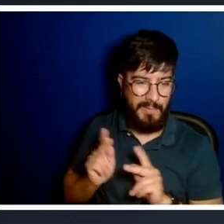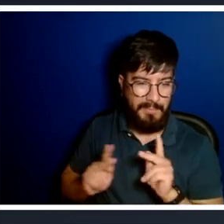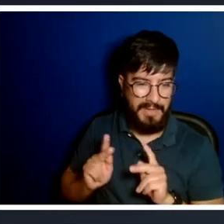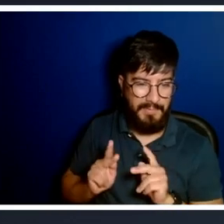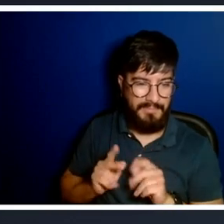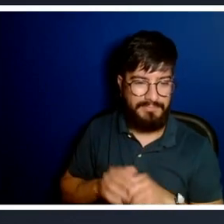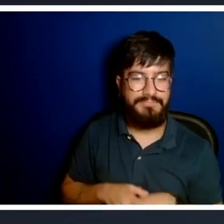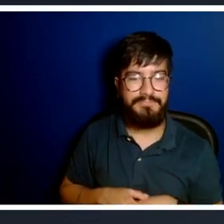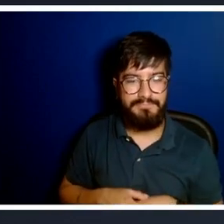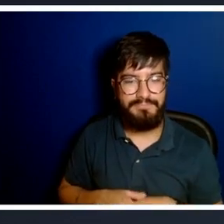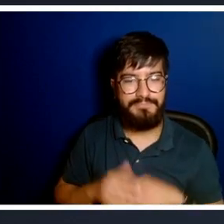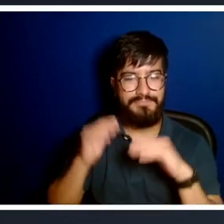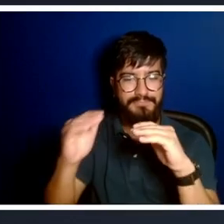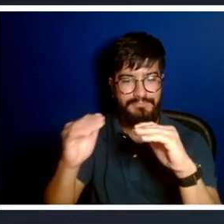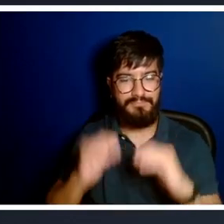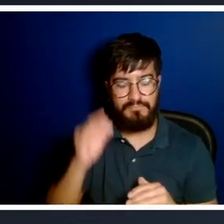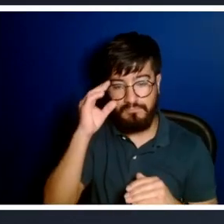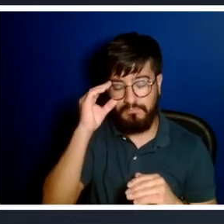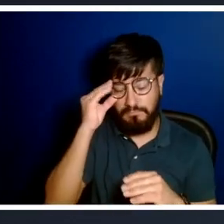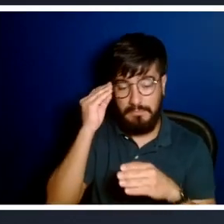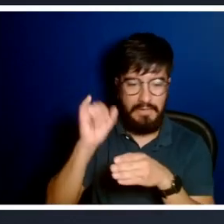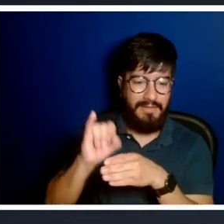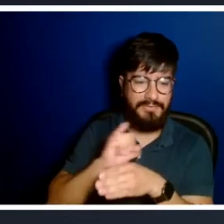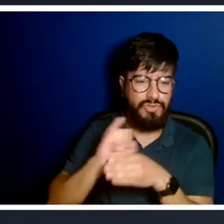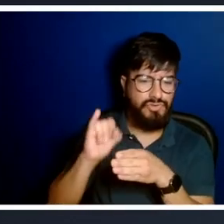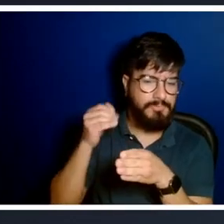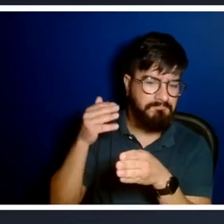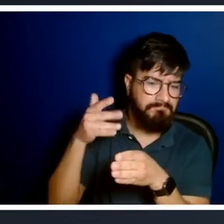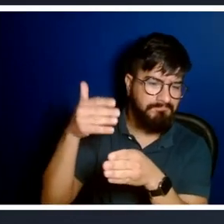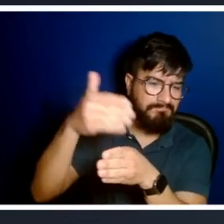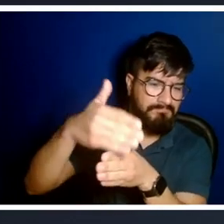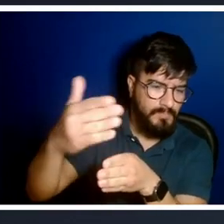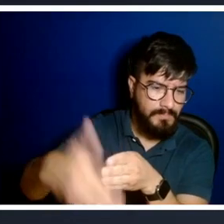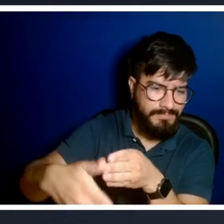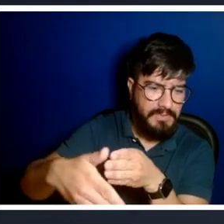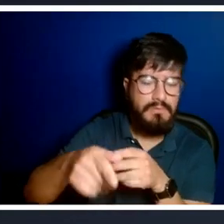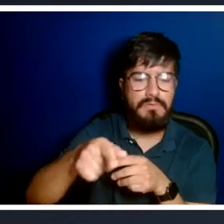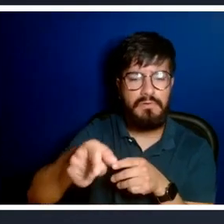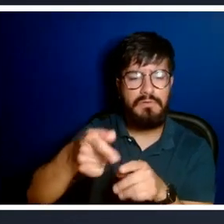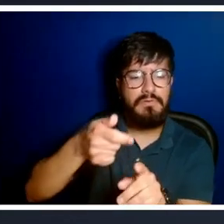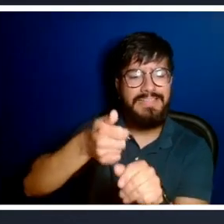At the end of the internship, each of the student has to come up with an action plan. So,